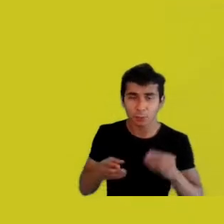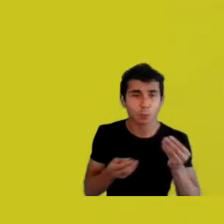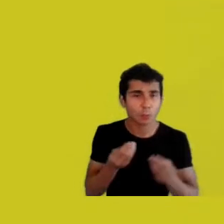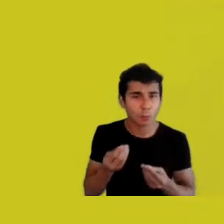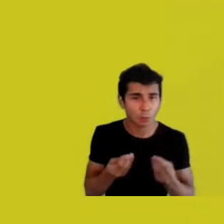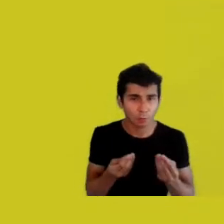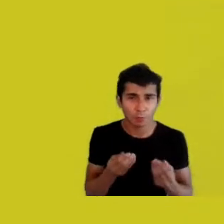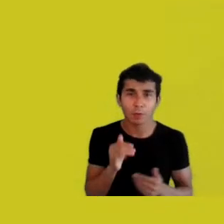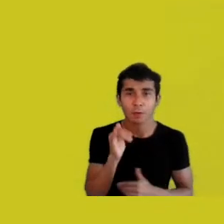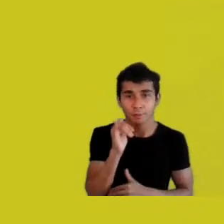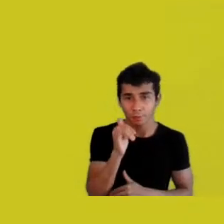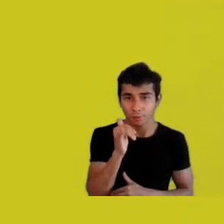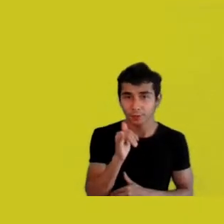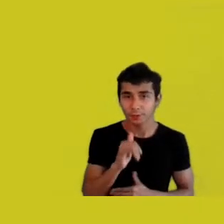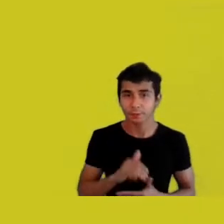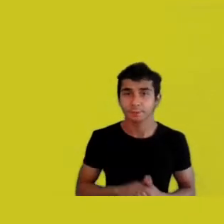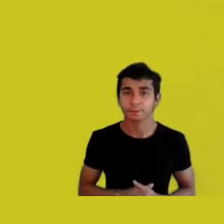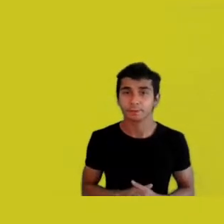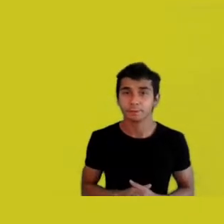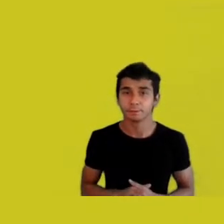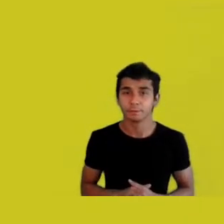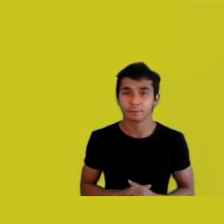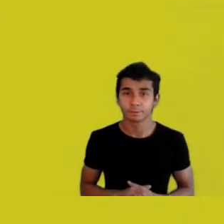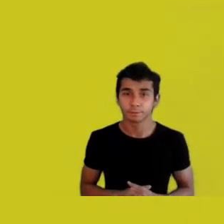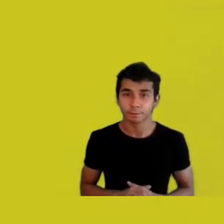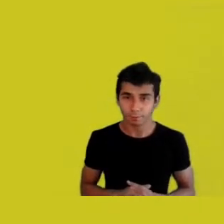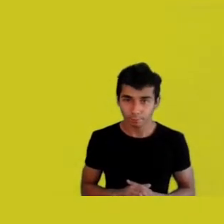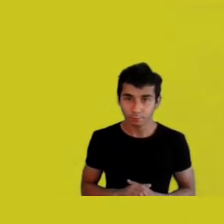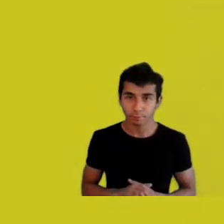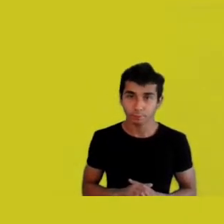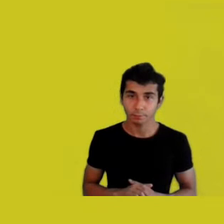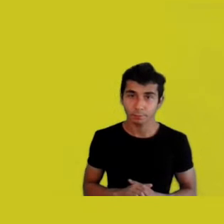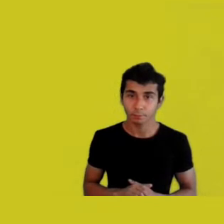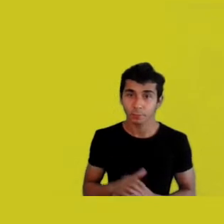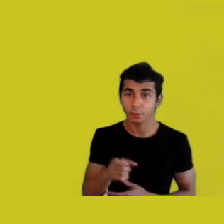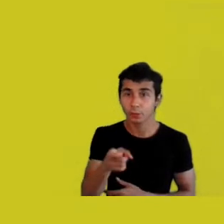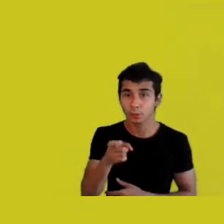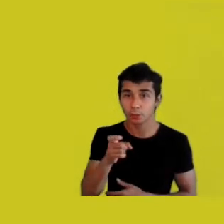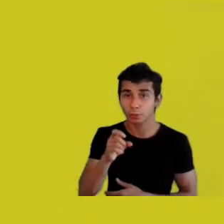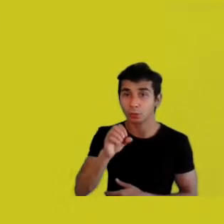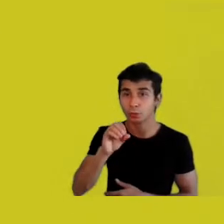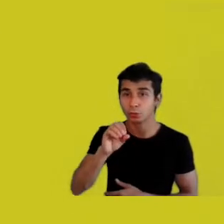I will talk about the Shoma. The Shoma are a multiplicity of female spirits,